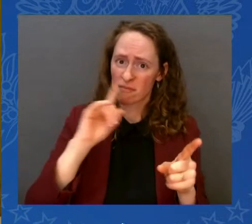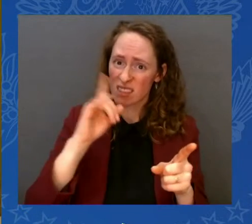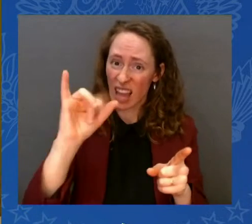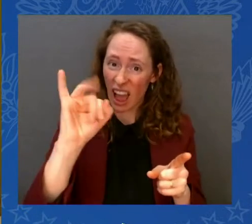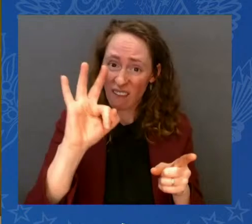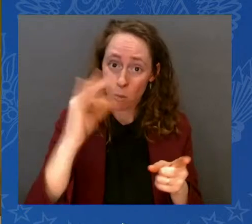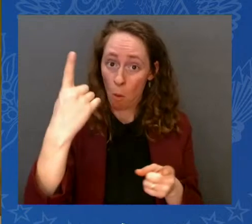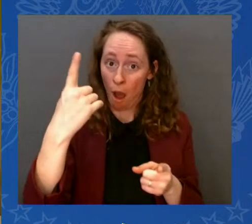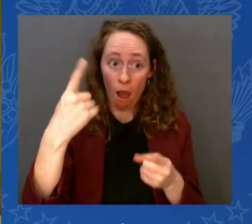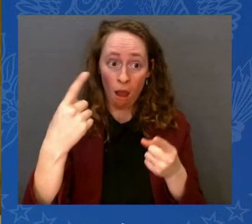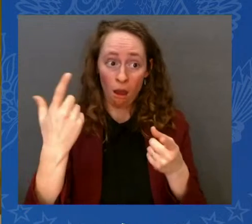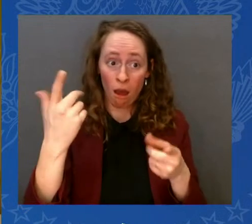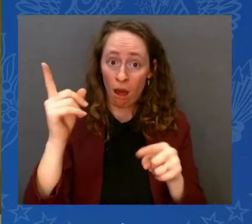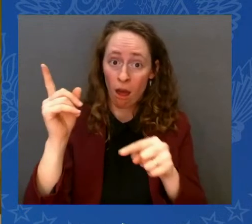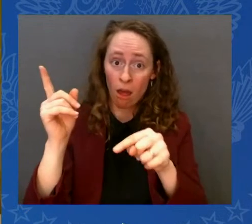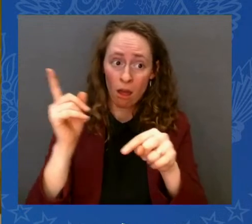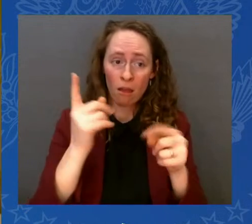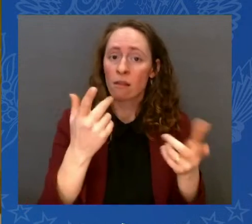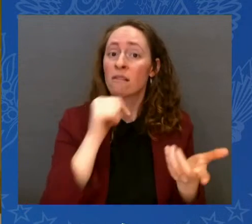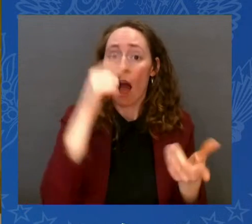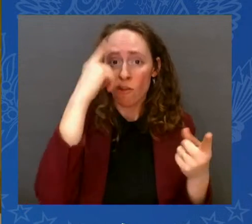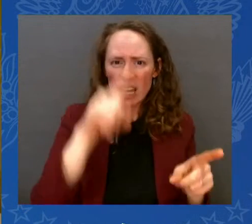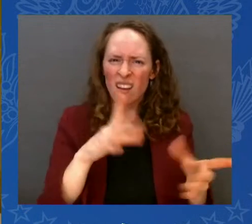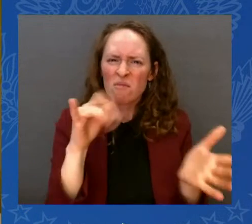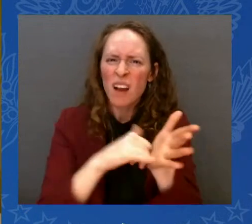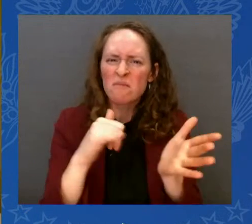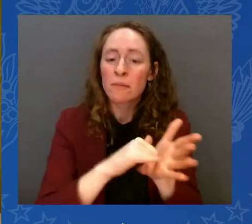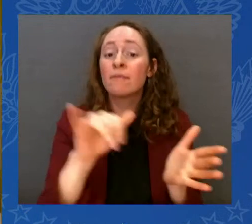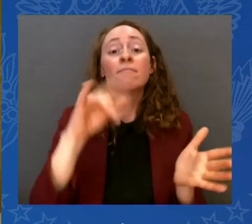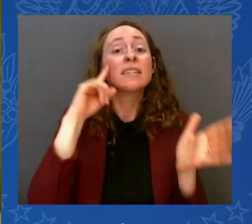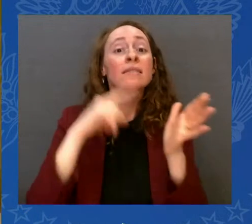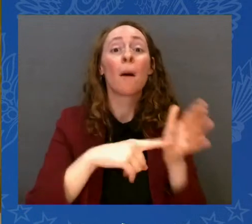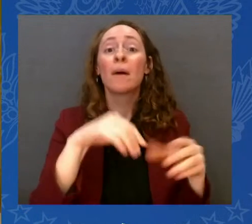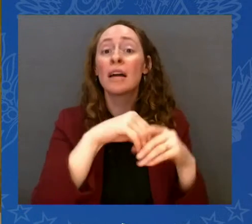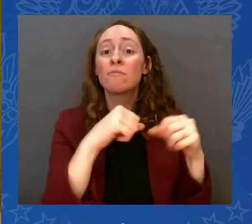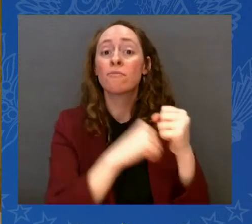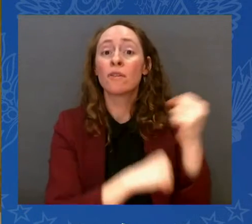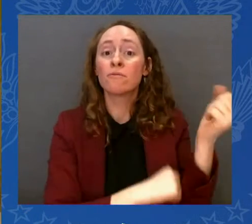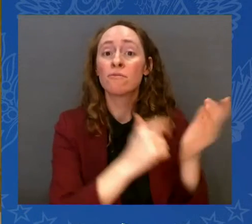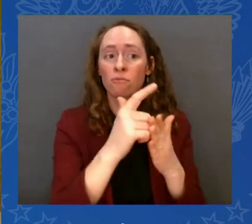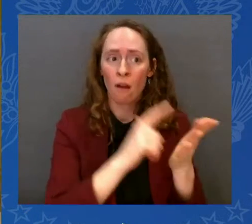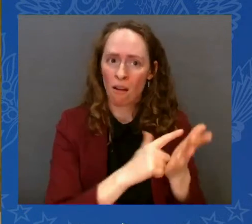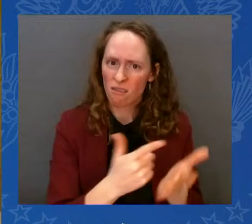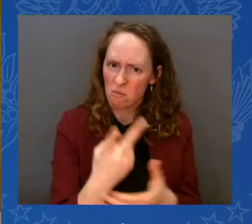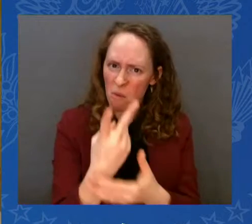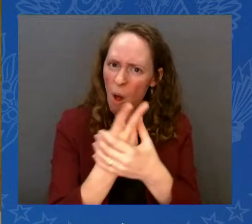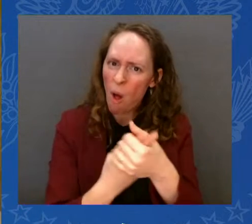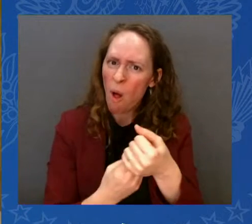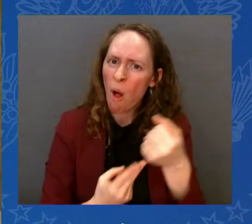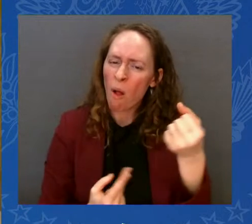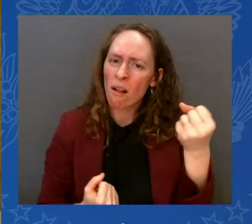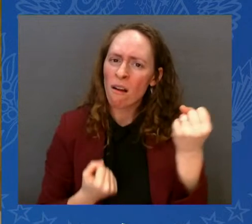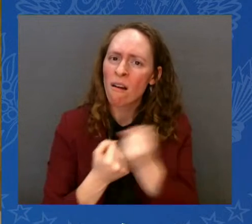That was a bipartisan initiative -- real -- and with many of you governors helping us push it over the line.